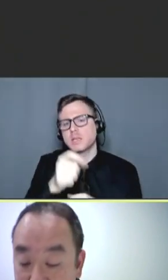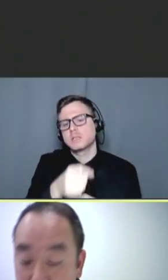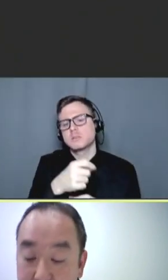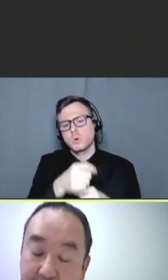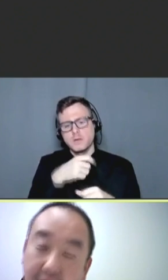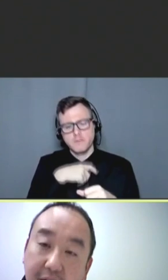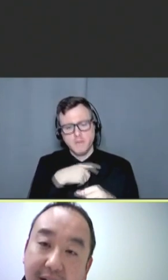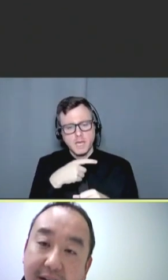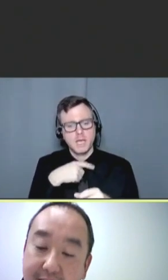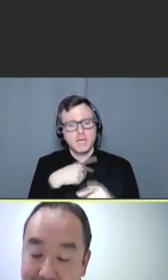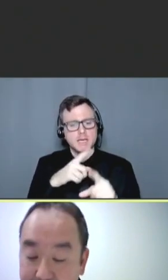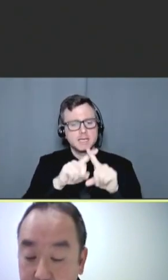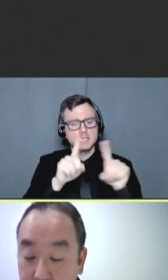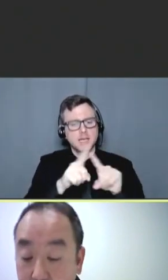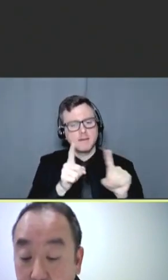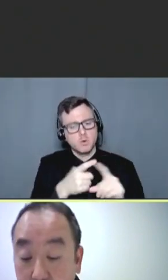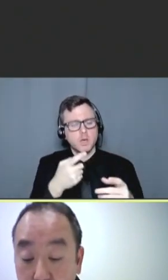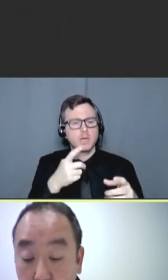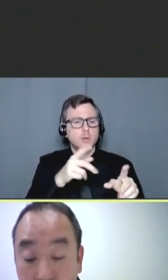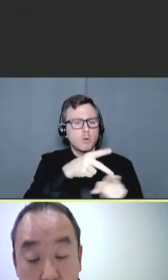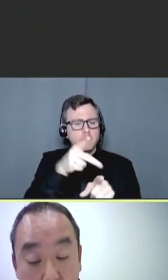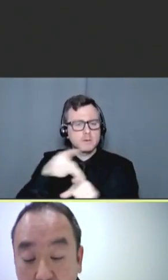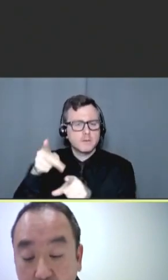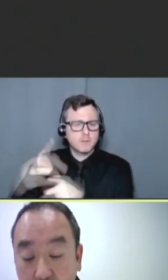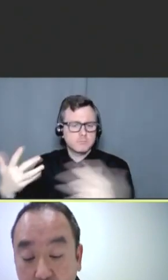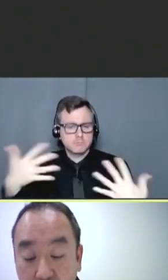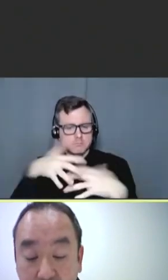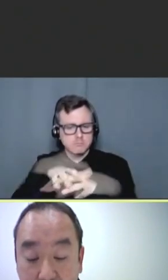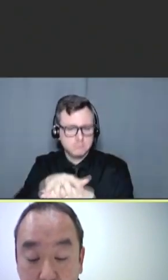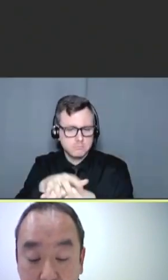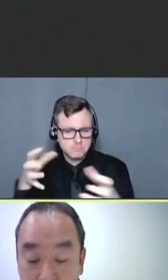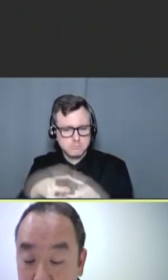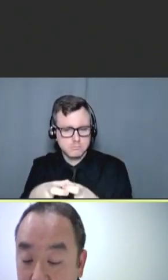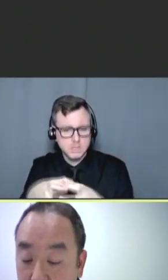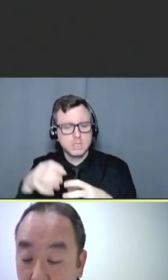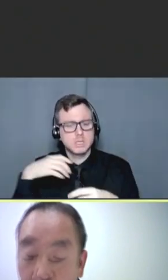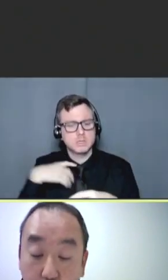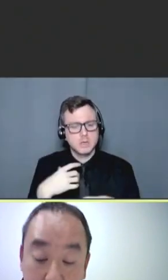together medical, dental, social work, and nursing students to collaborate and provide control or